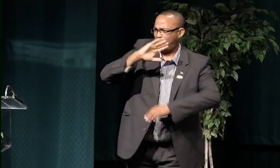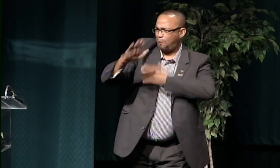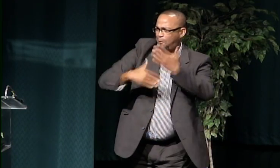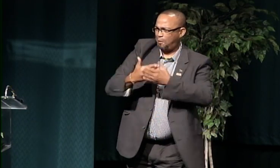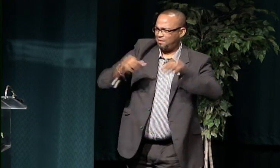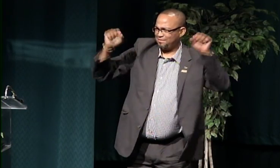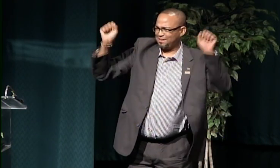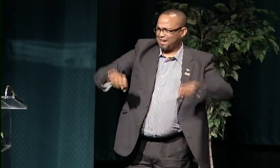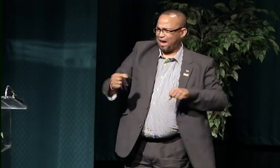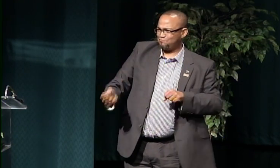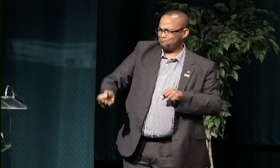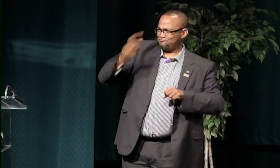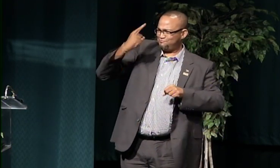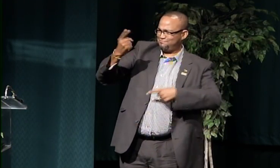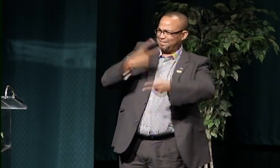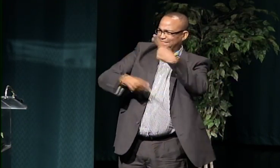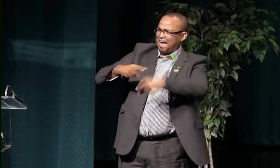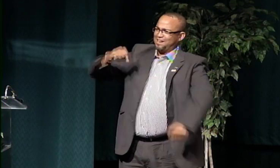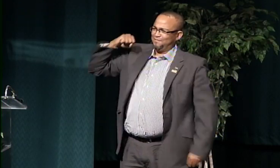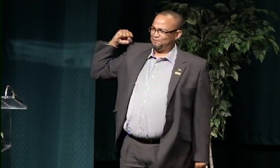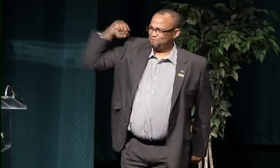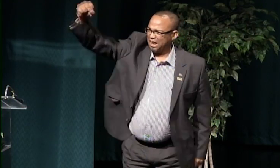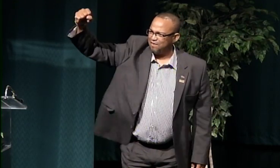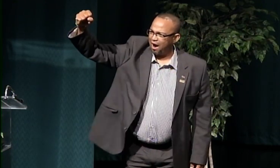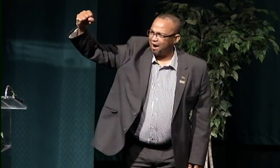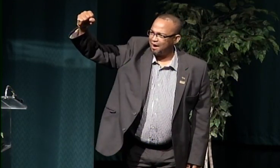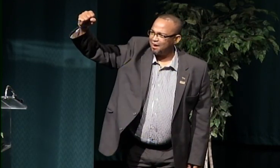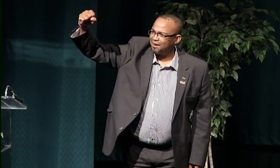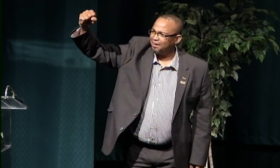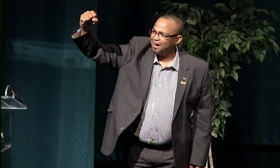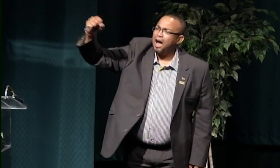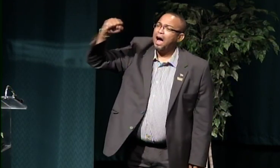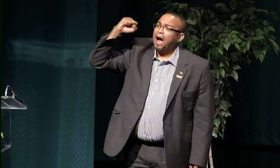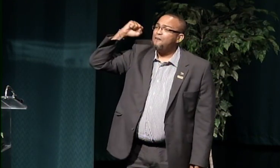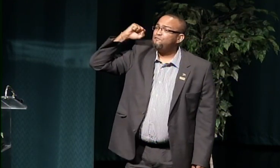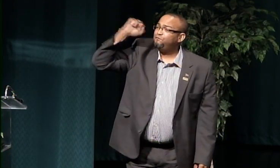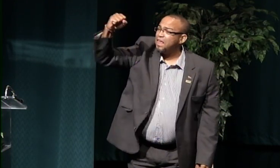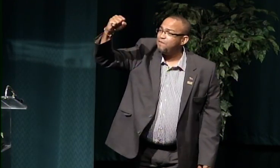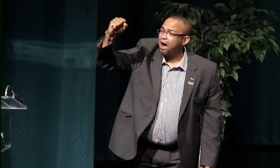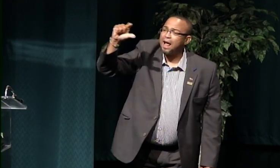So everyone understands this. Viva.